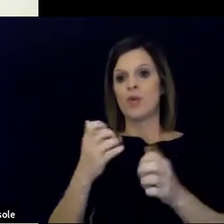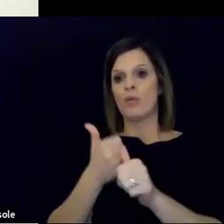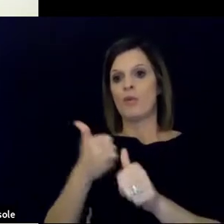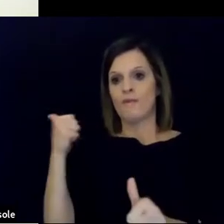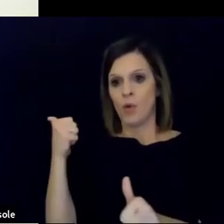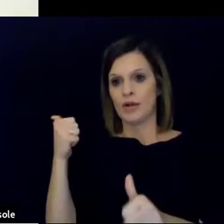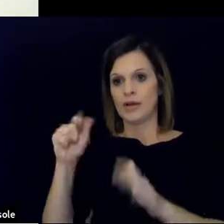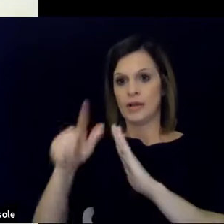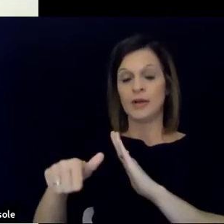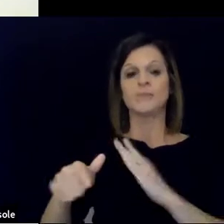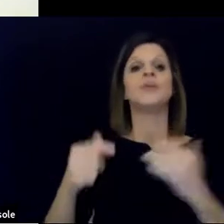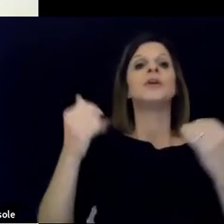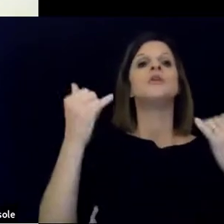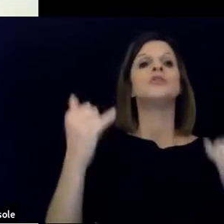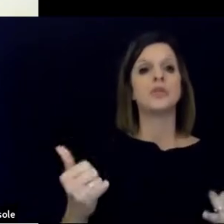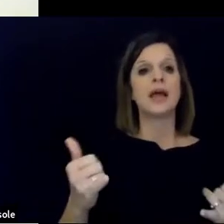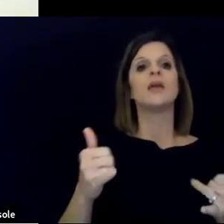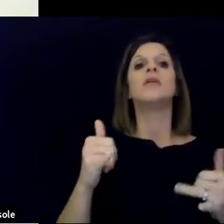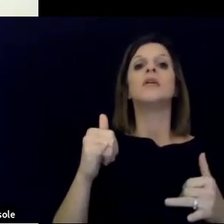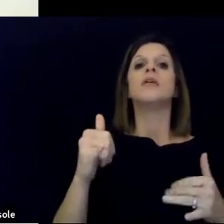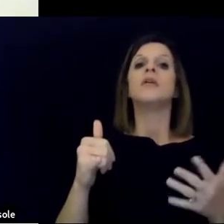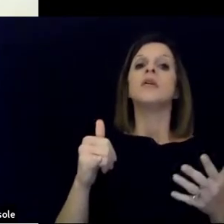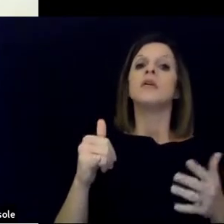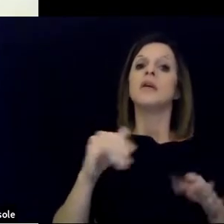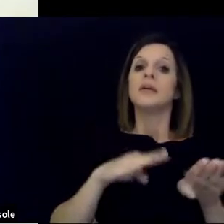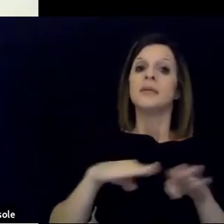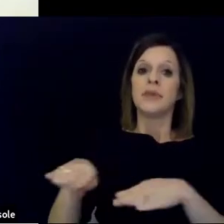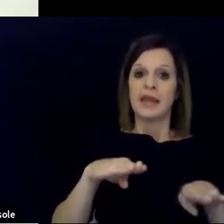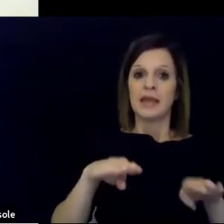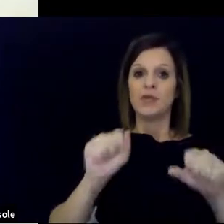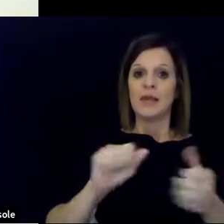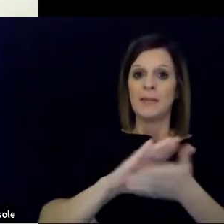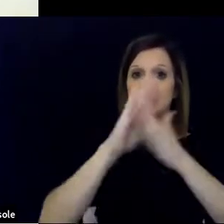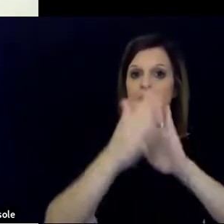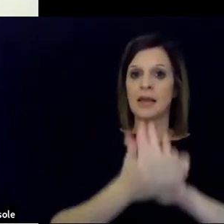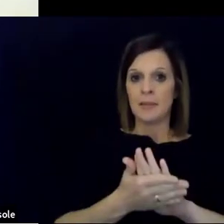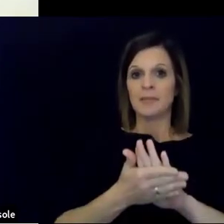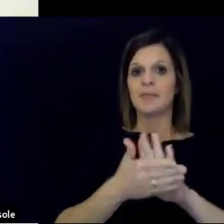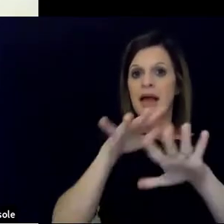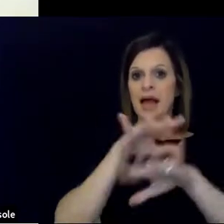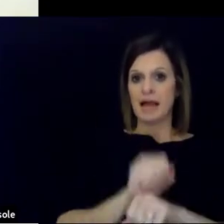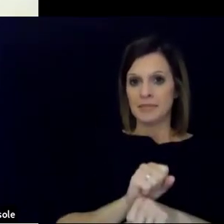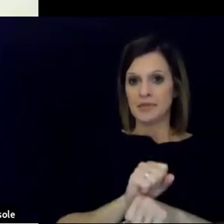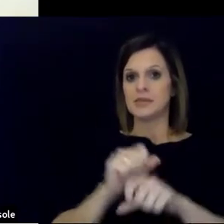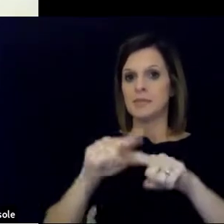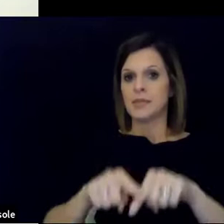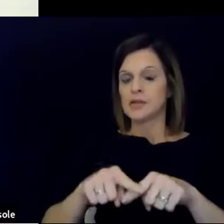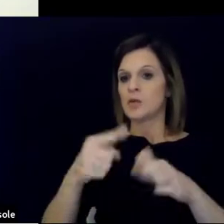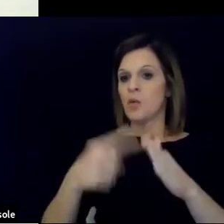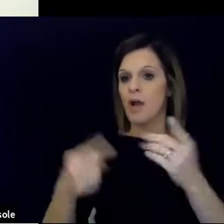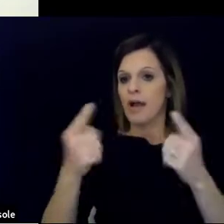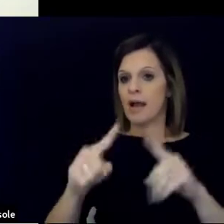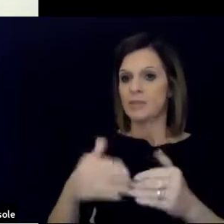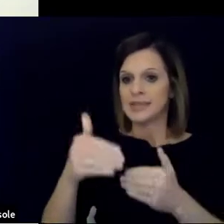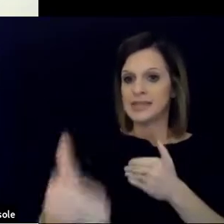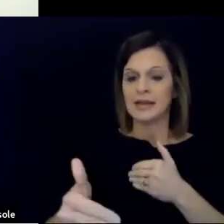So chosen behavior can be a habit based on what happens next. Sorry, interpreters, I said that too fast. This is Jacob, one Halloween, several years ago,